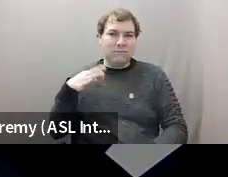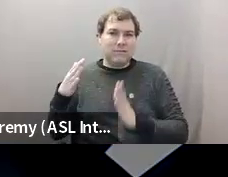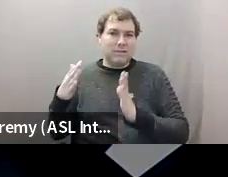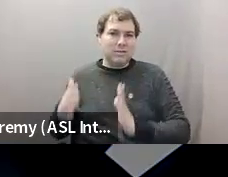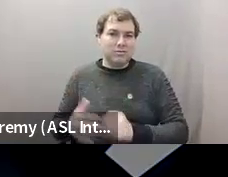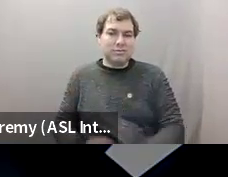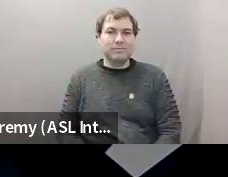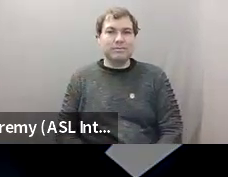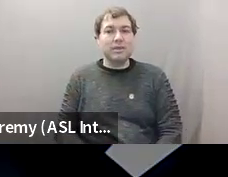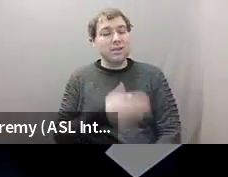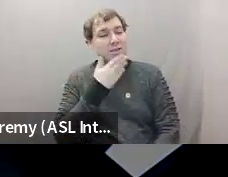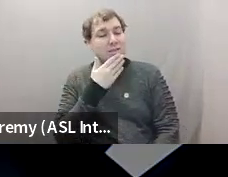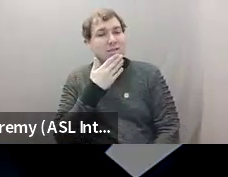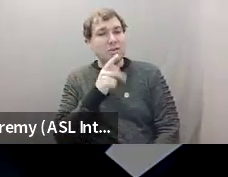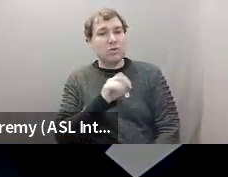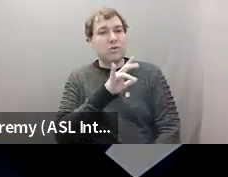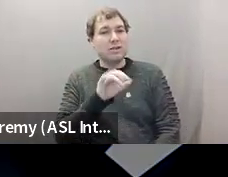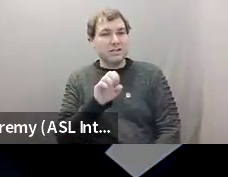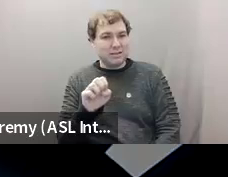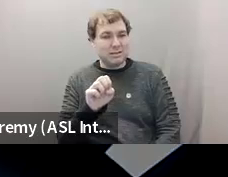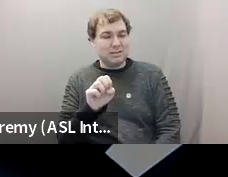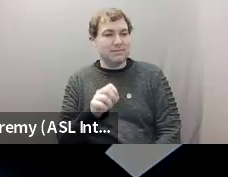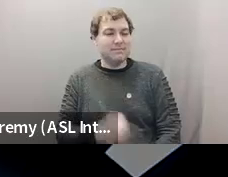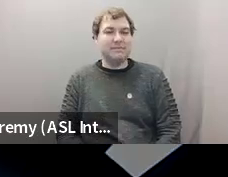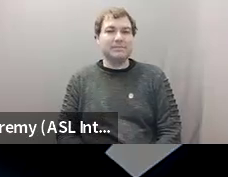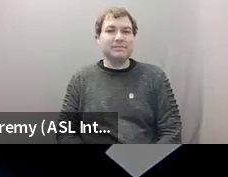Linda Pogue: Thanks, Tracy, lovely thanks for sharing. Scott Birkenbuel (he, him) VP APRIL: And Cassidy.